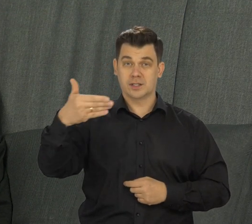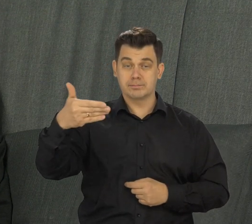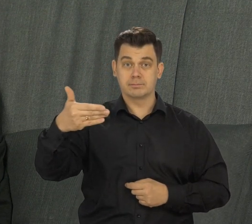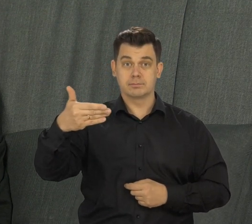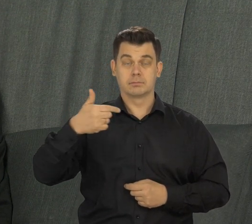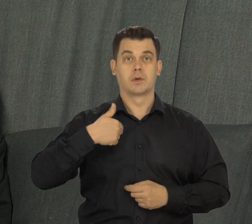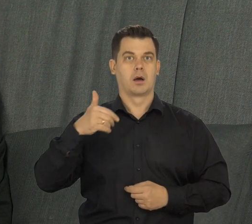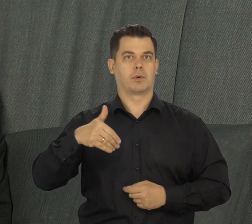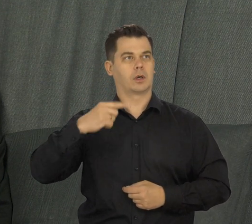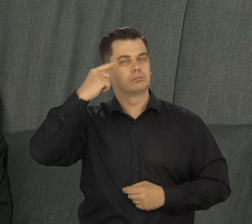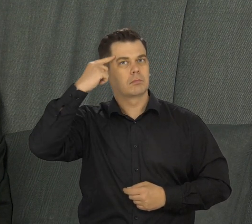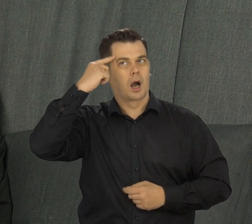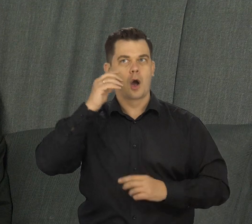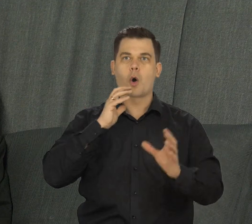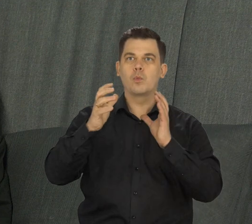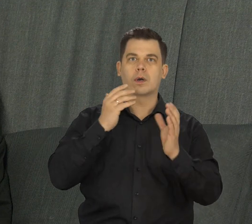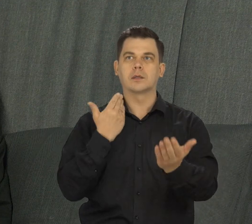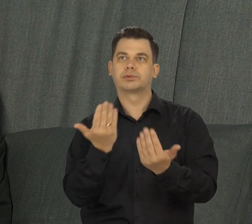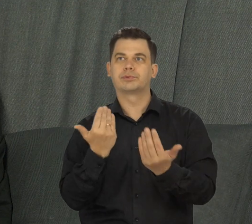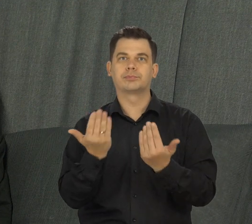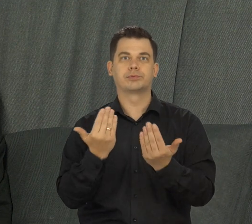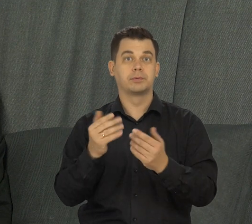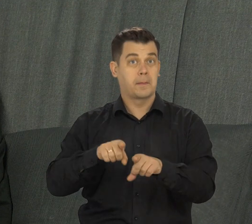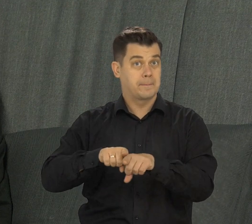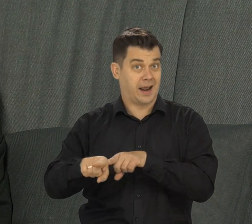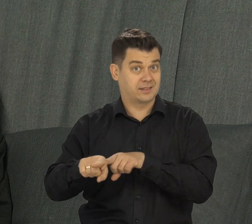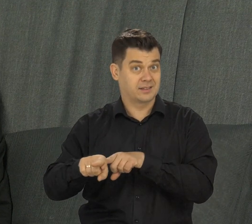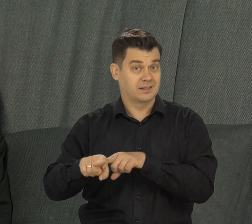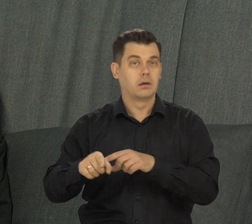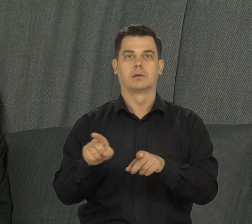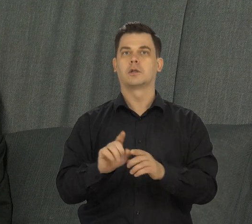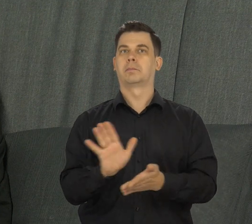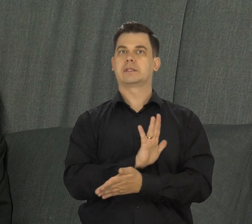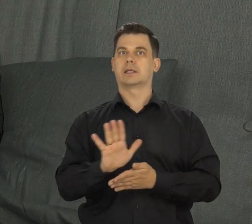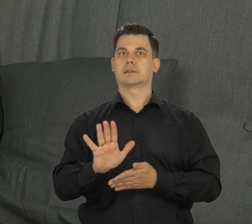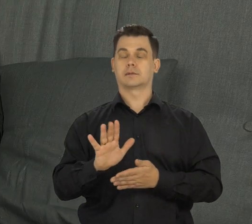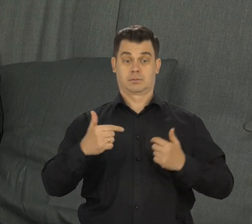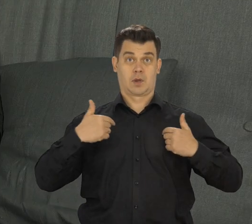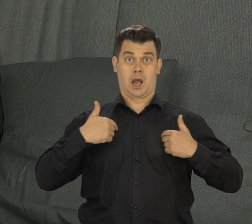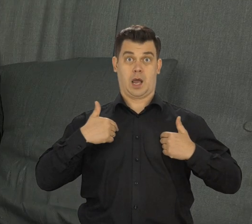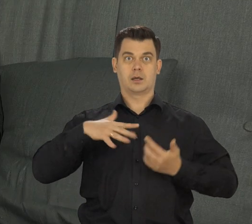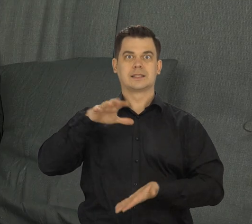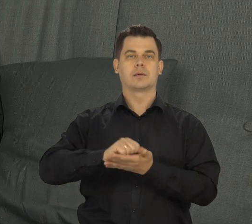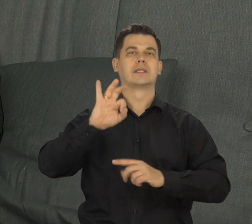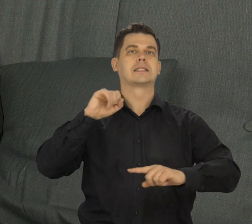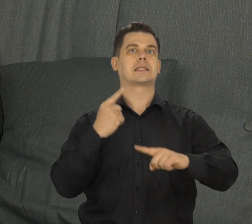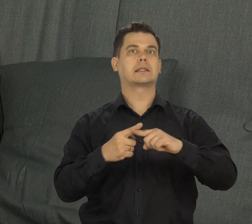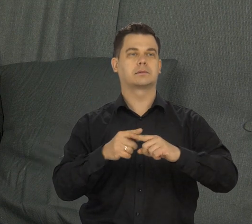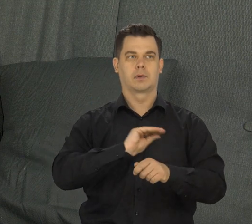I will be able to use not only to improve communication with my brother, but also business-wise. As a sexologist who knows Polish Sign Language,